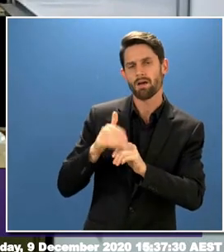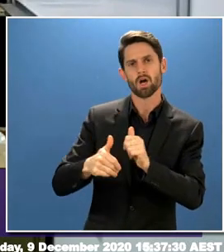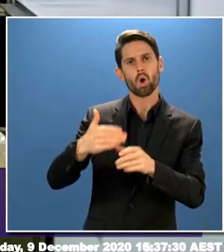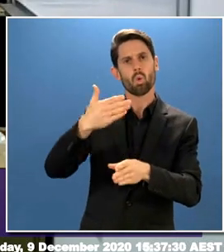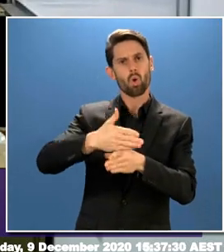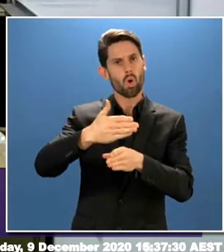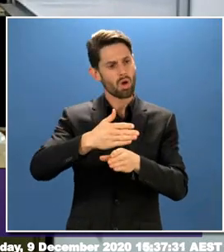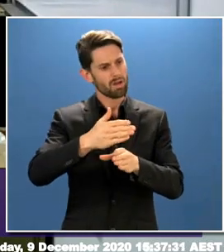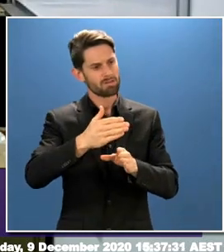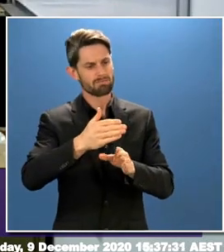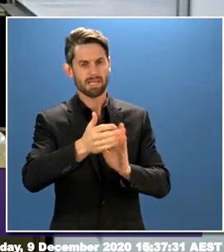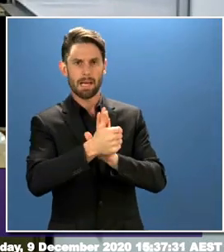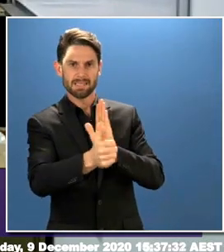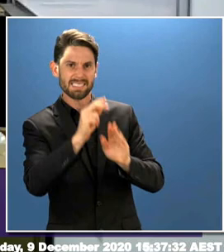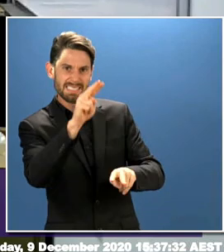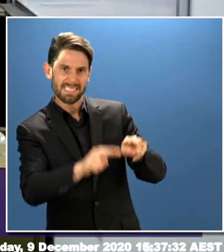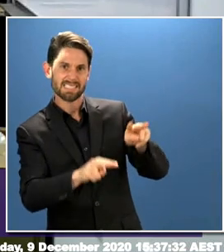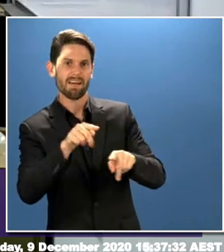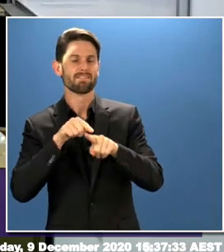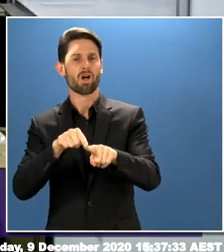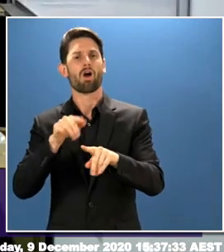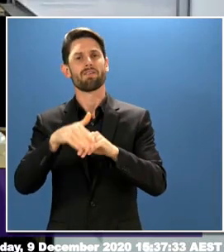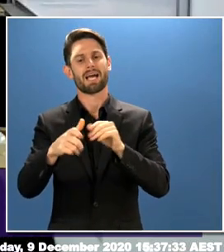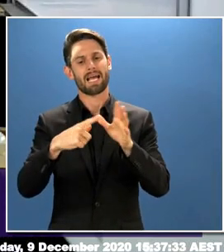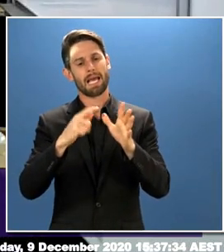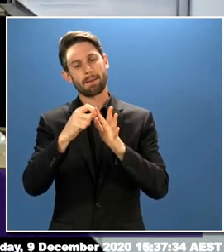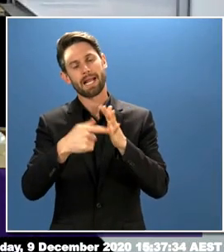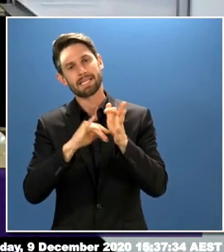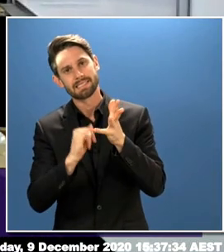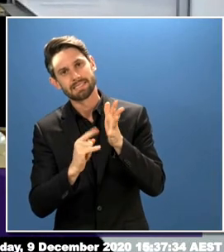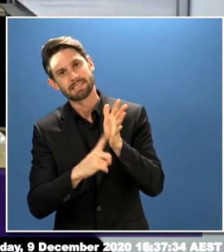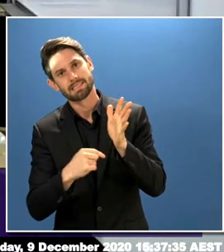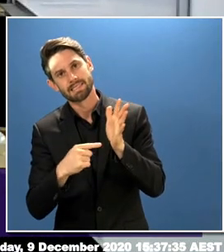underpinned by capitalist, model approach to disability,